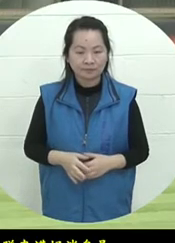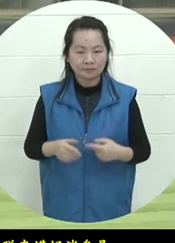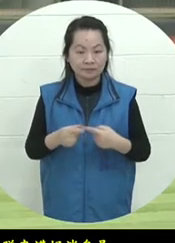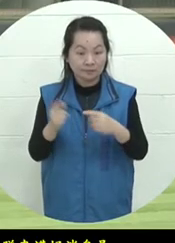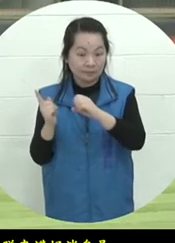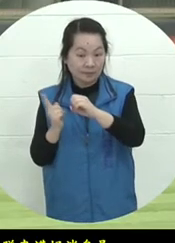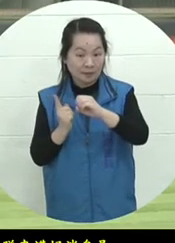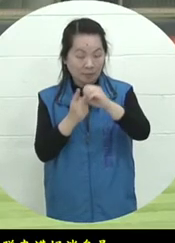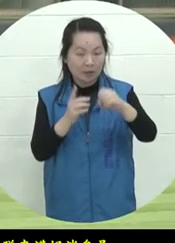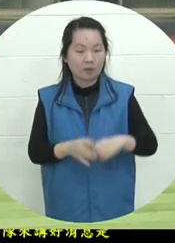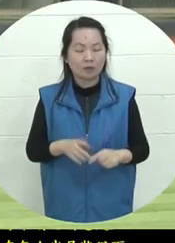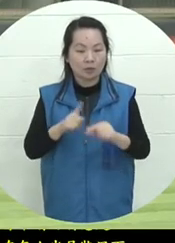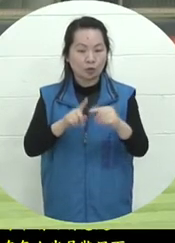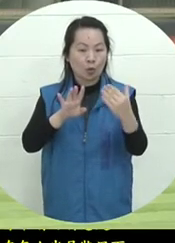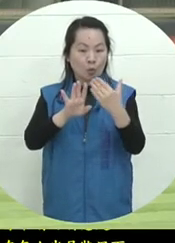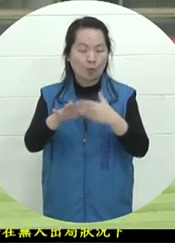and his hit shot went beyond the direction of center field.